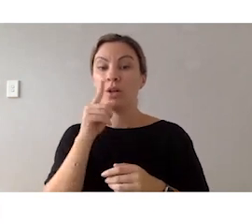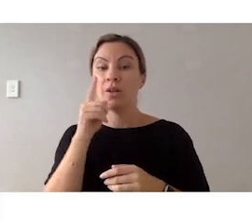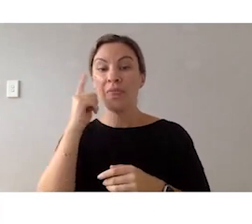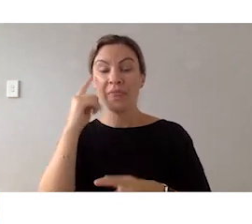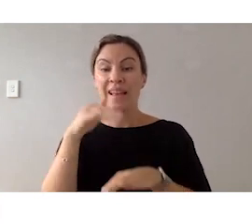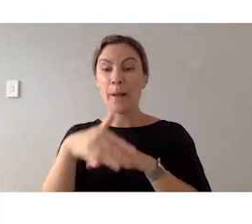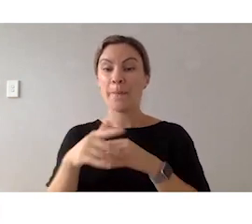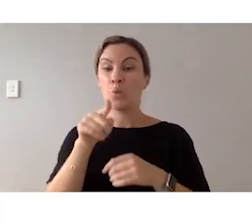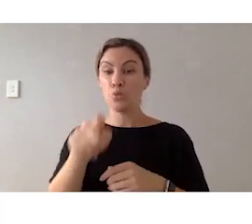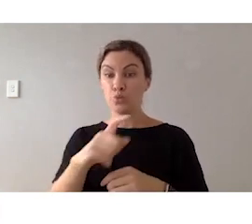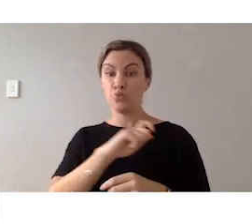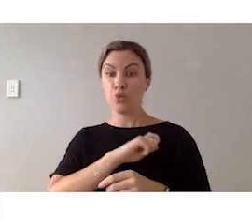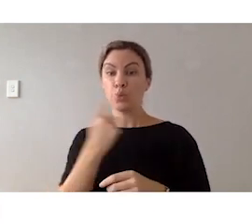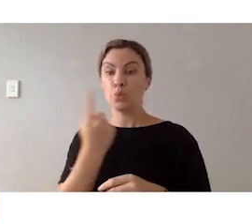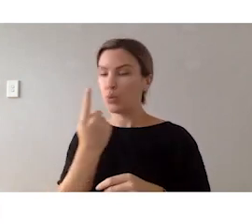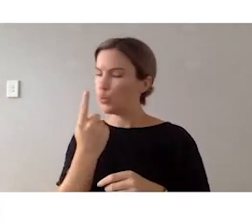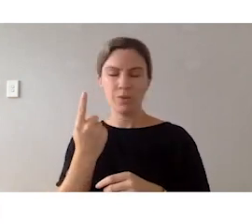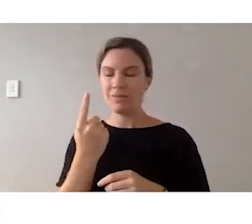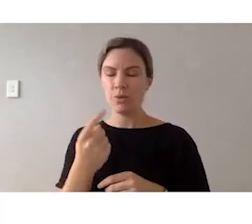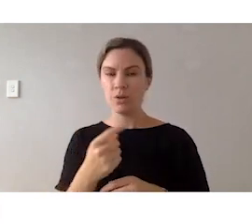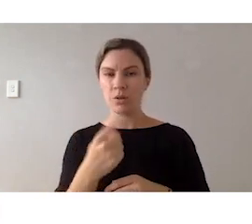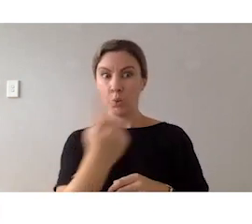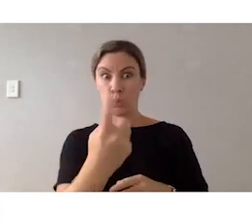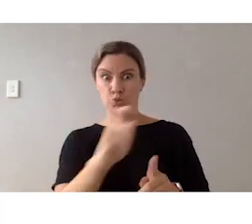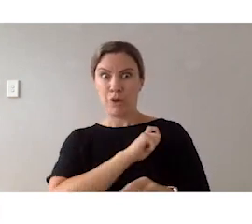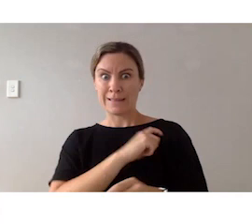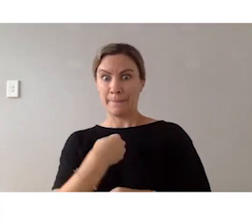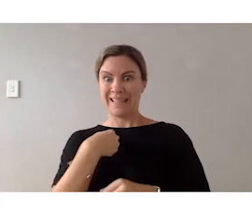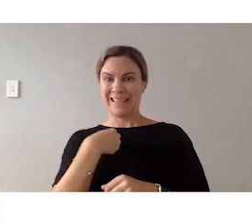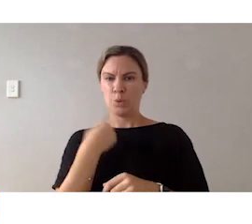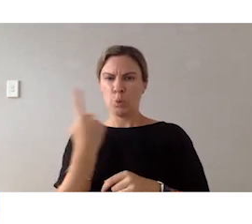trusts you. Who relies on you? Who needs you? How are you serving these